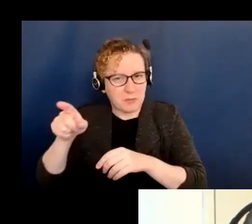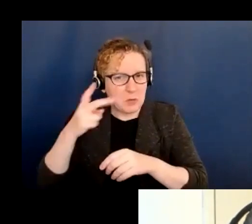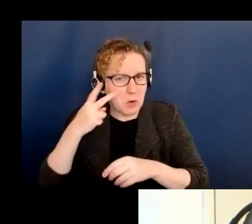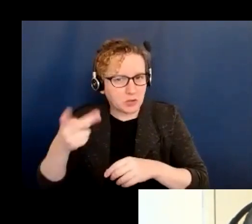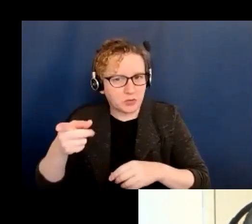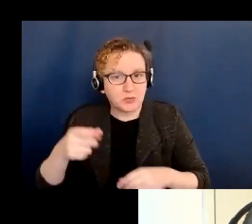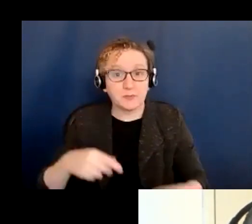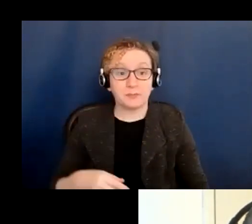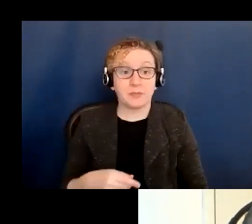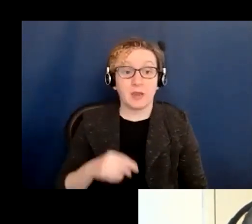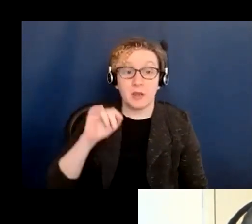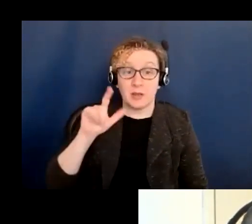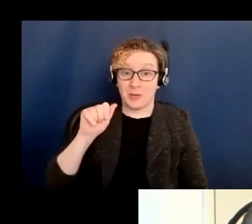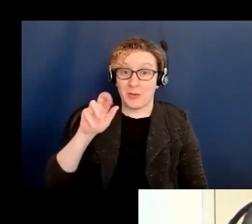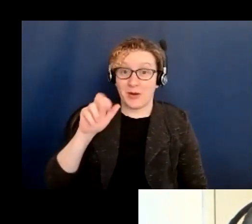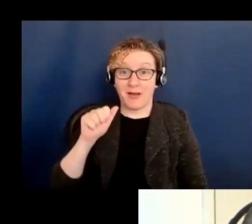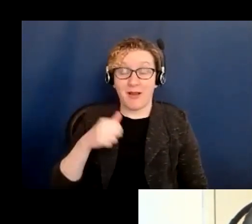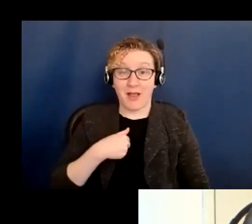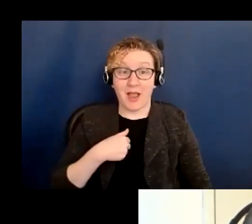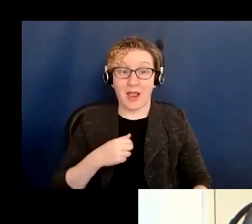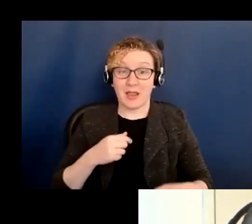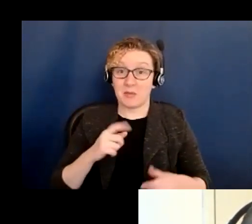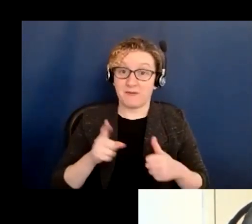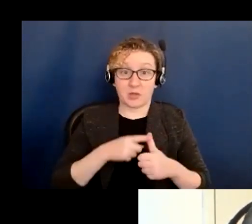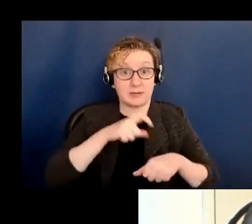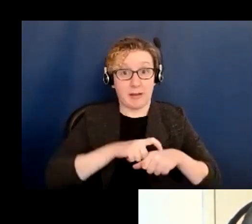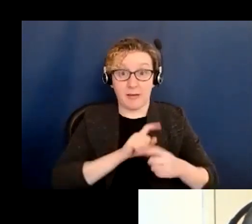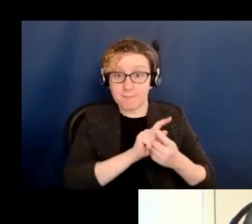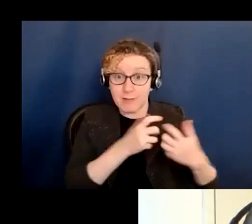I had a faculty led program in Mexico City, a summer program.